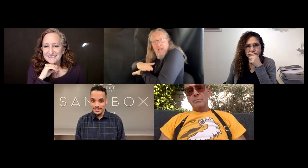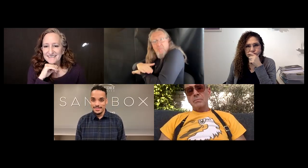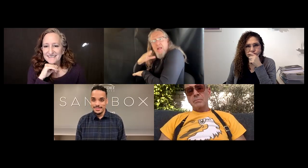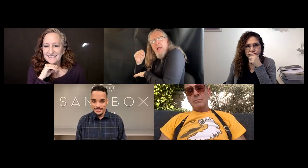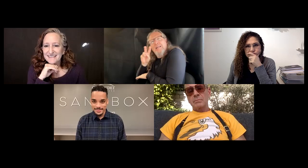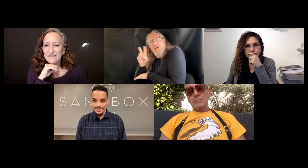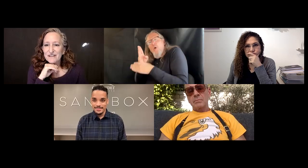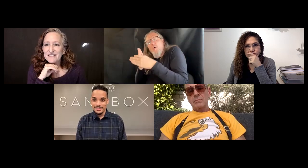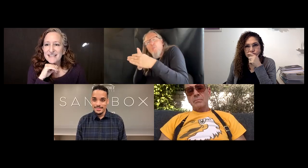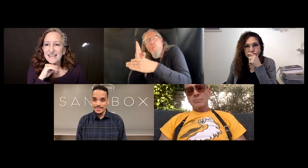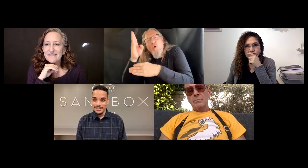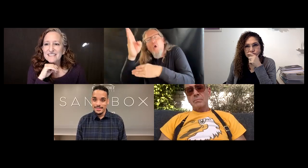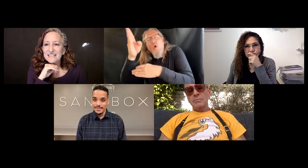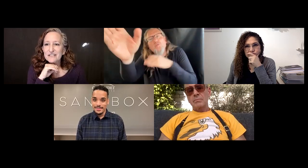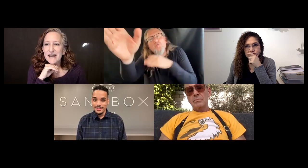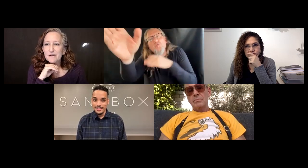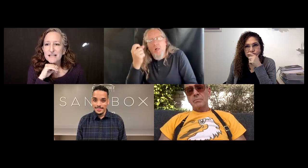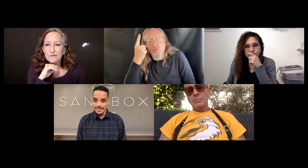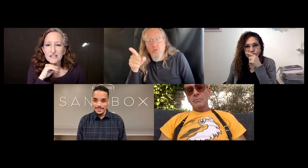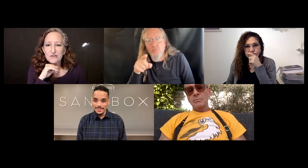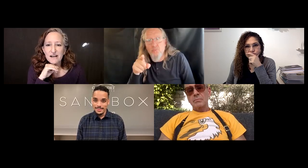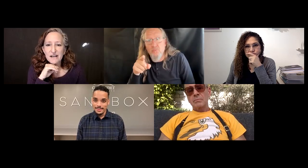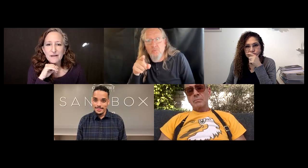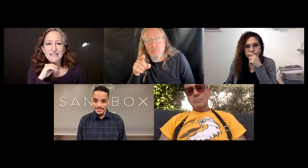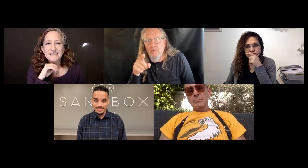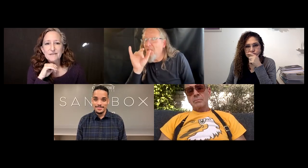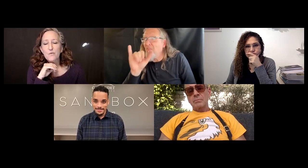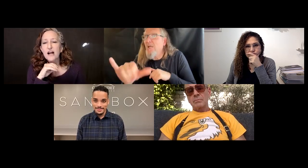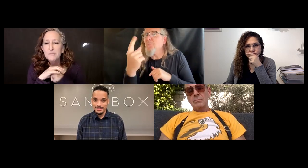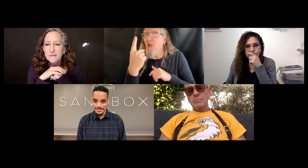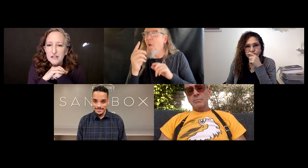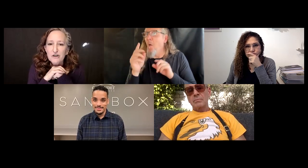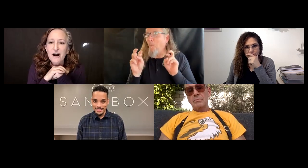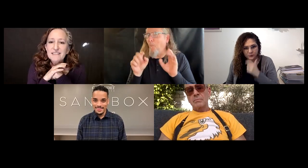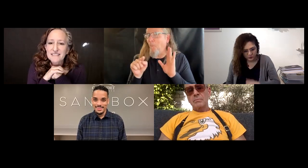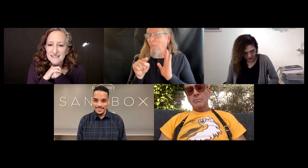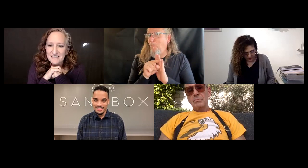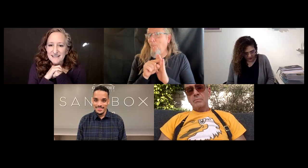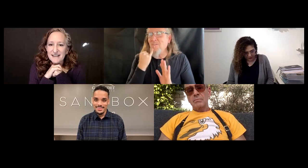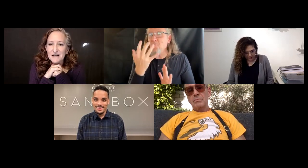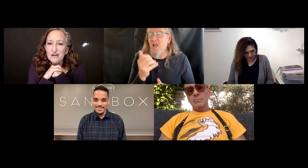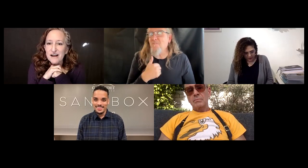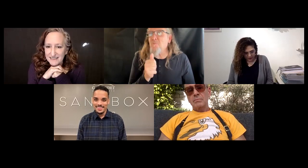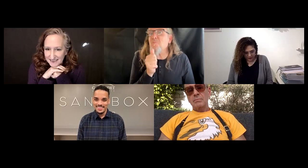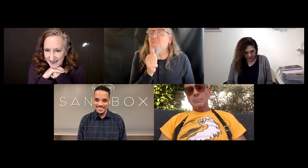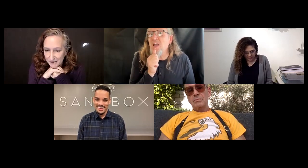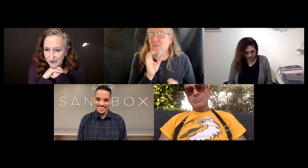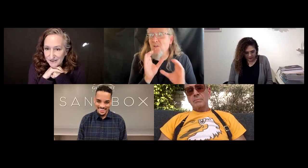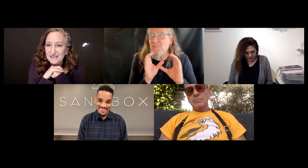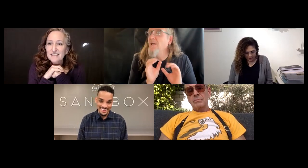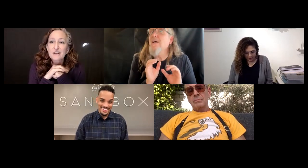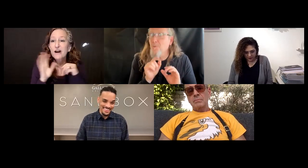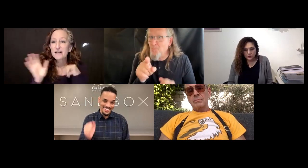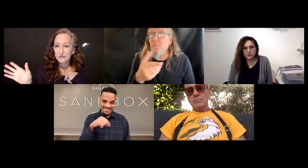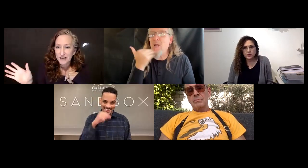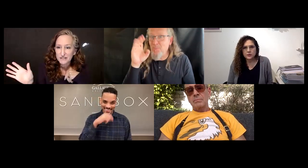If we're sitting at the table at a restaurant and we can watch people across the table or across the restaurant, then we can understand each other and that is the one downside of sign language.